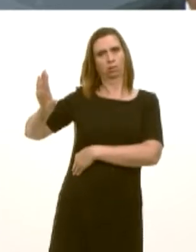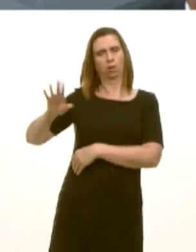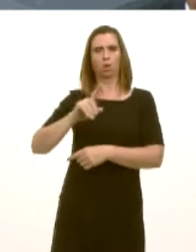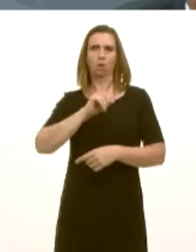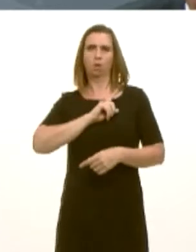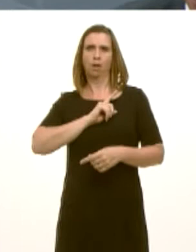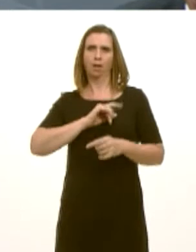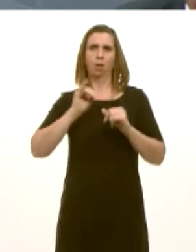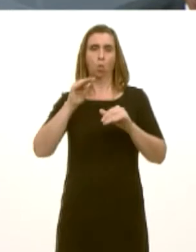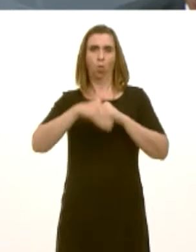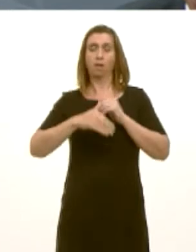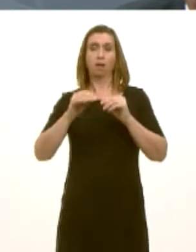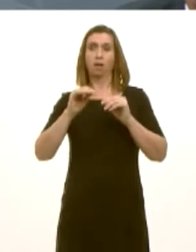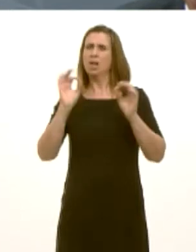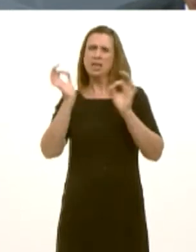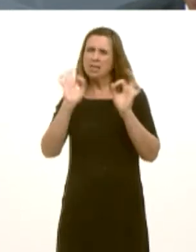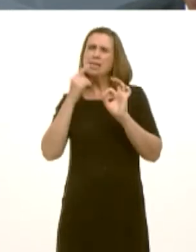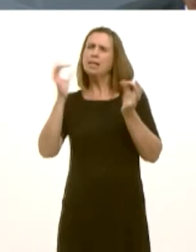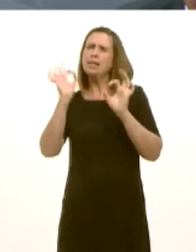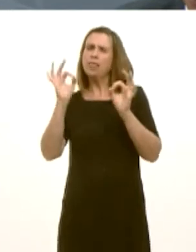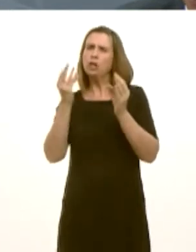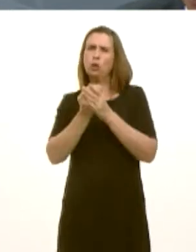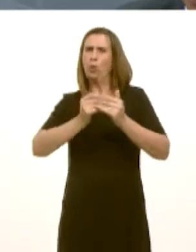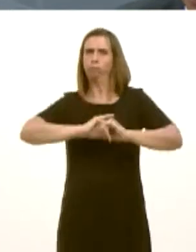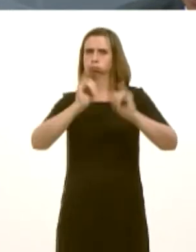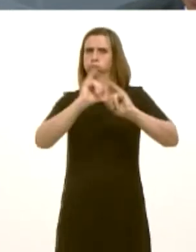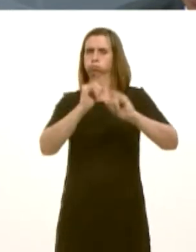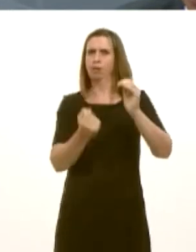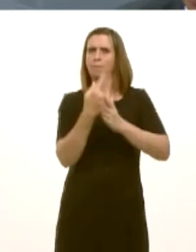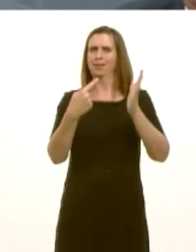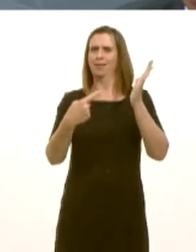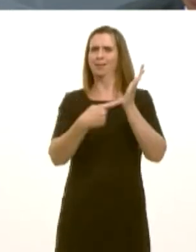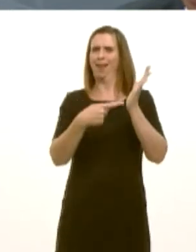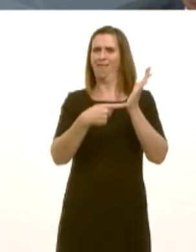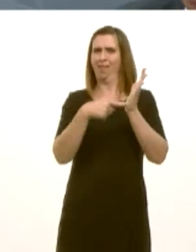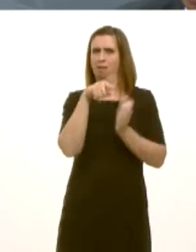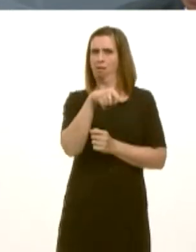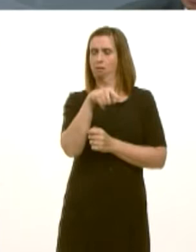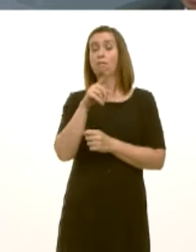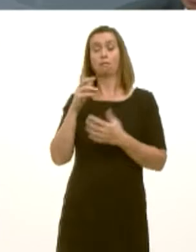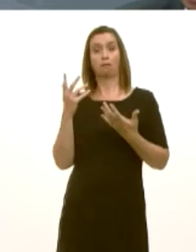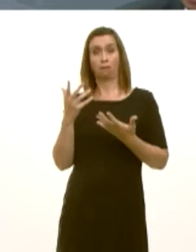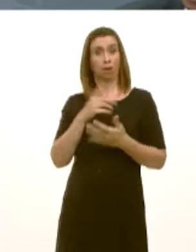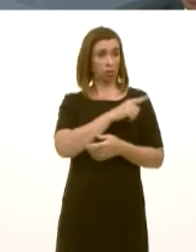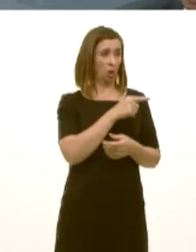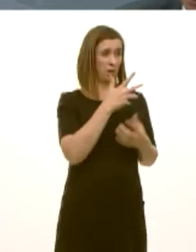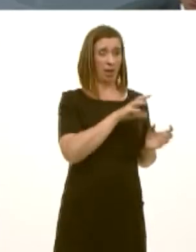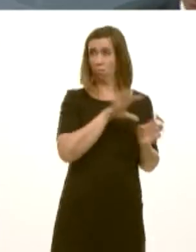What is a neutral act, First Minister? Given his previous job at Hywel Dda, we need the confidence in his running of that board,